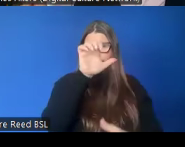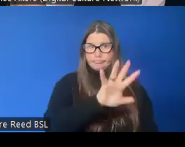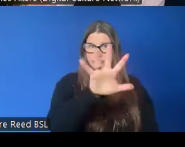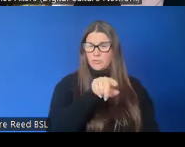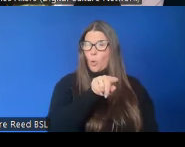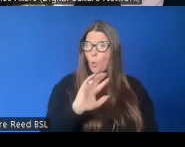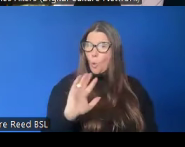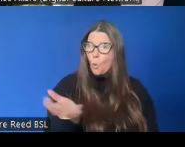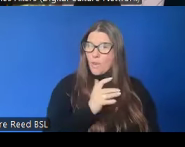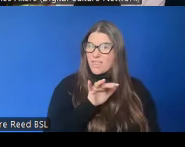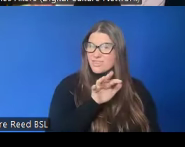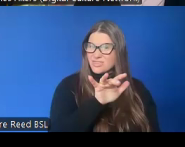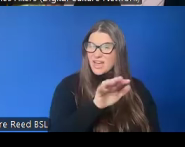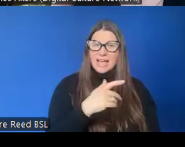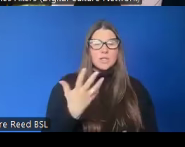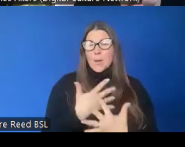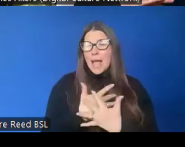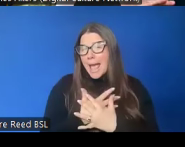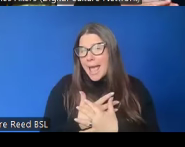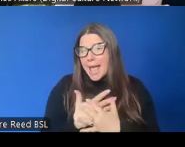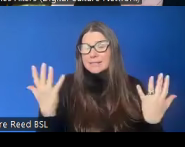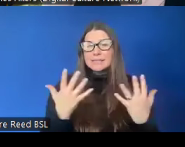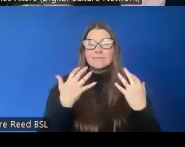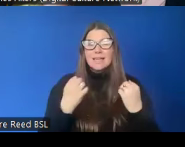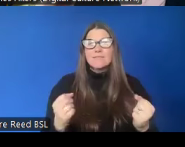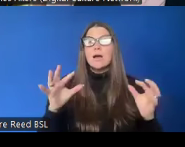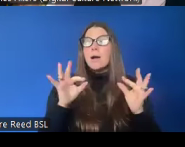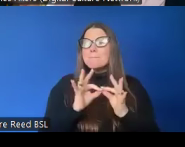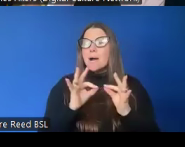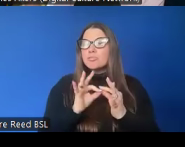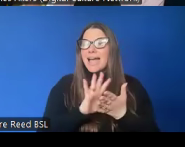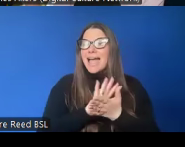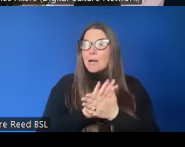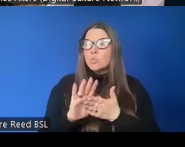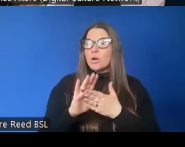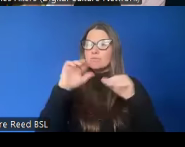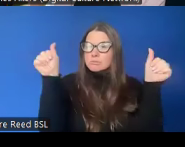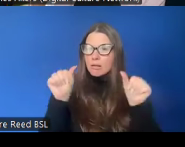Everything that they've got, like imagery of all the Bob Hepworth work and all the stuff that they have in their collection,